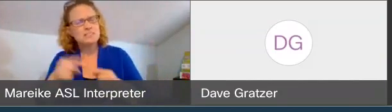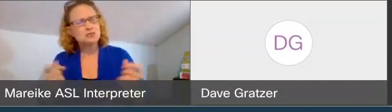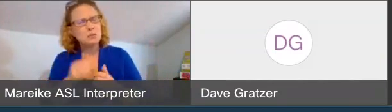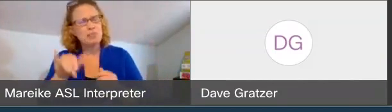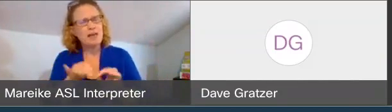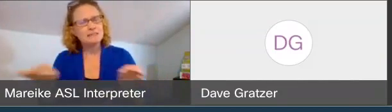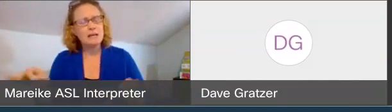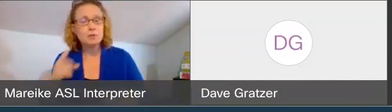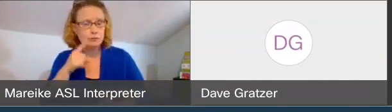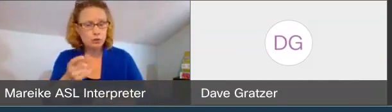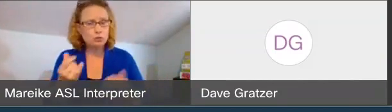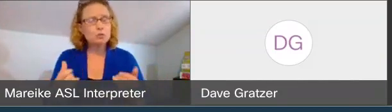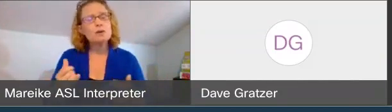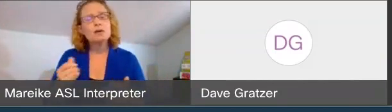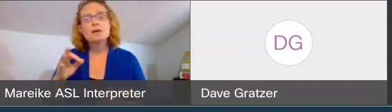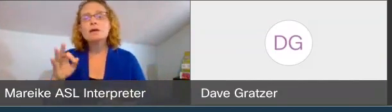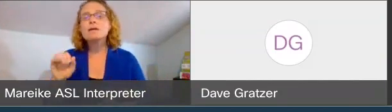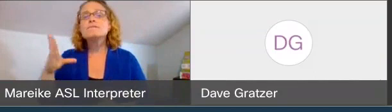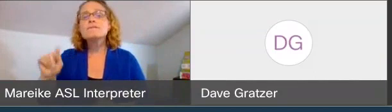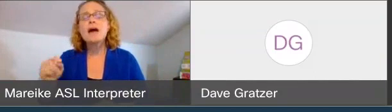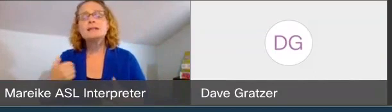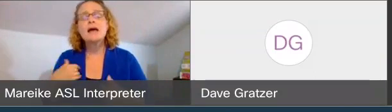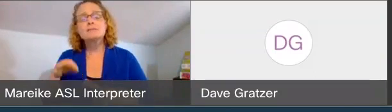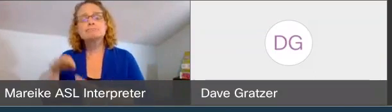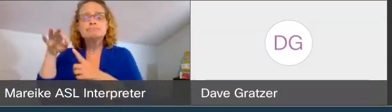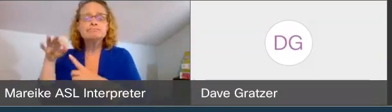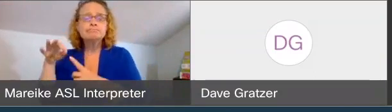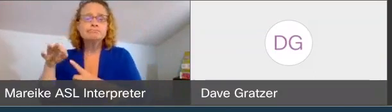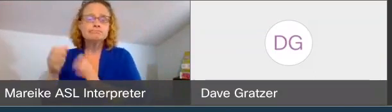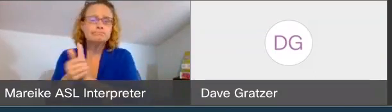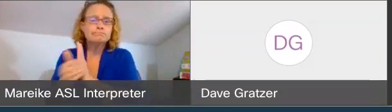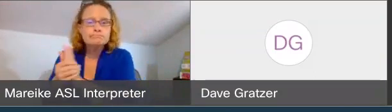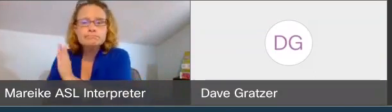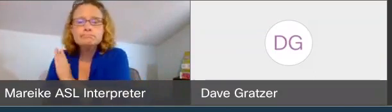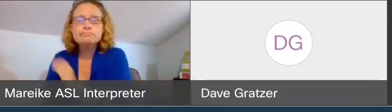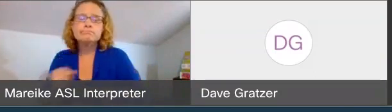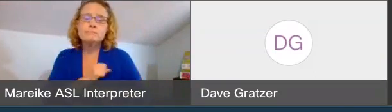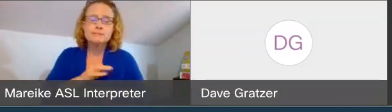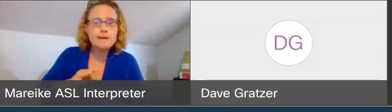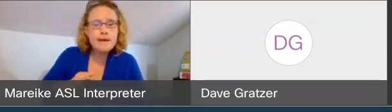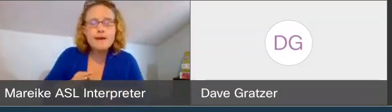might be special skills, special staff, special competencies that might do a little bit better job